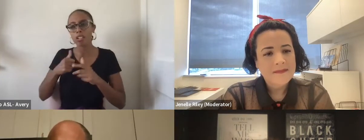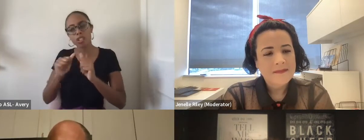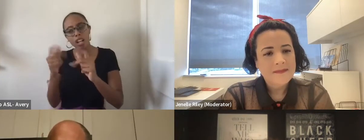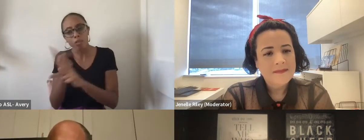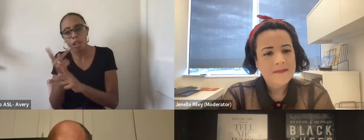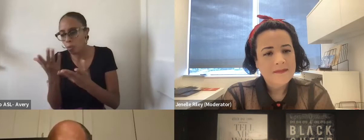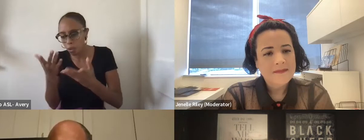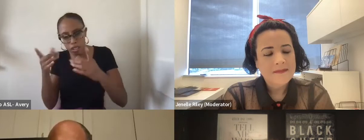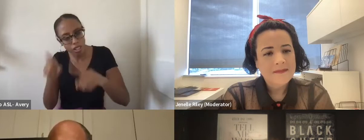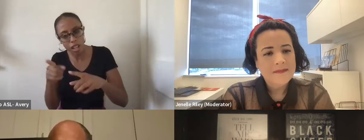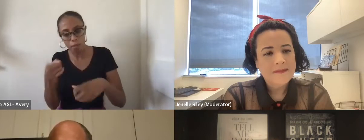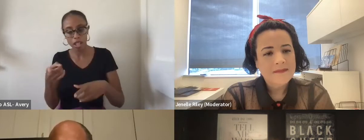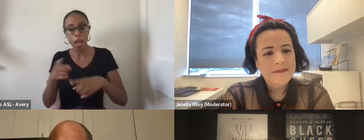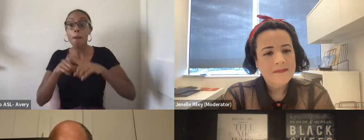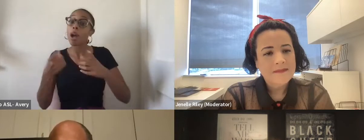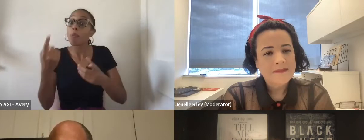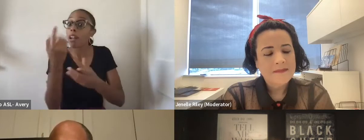that they were surprised how they were feeling.